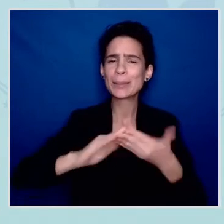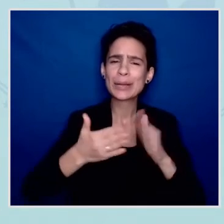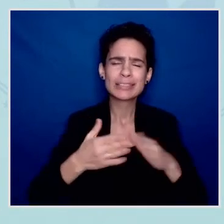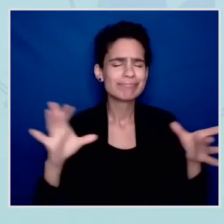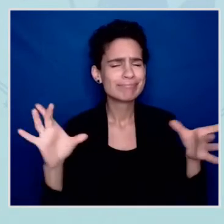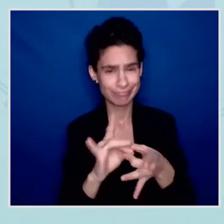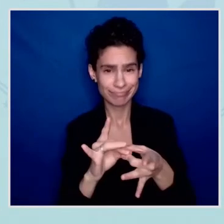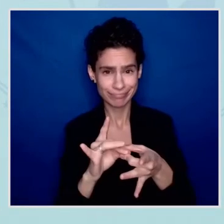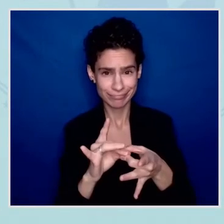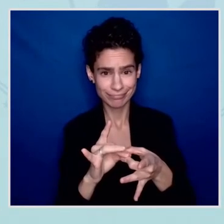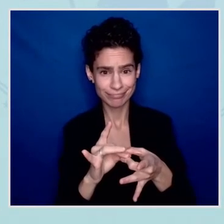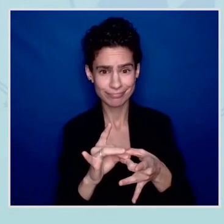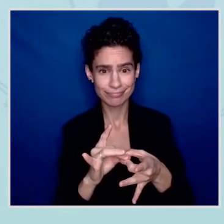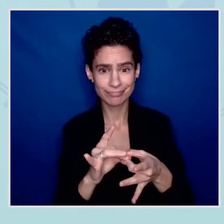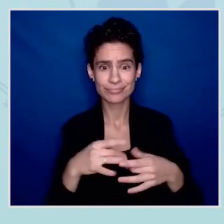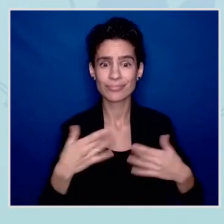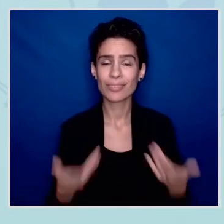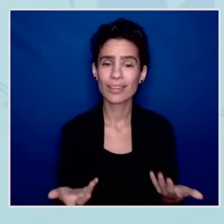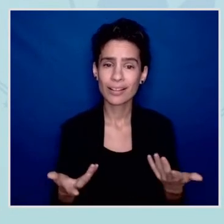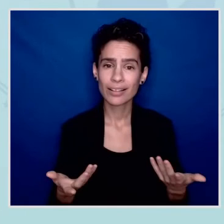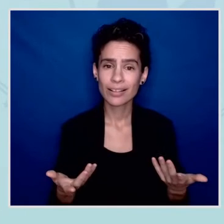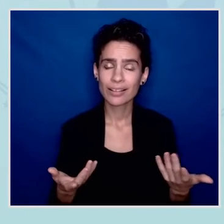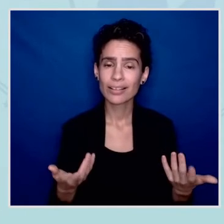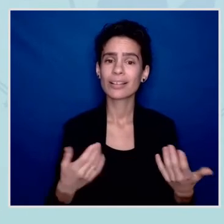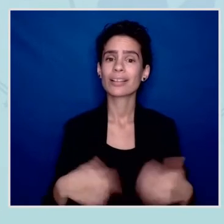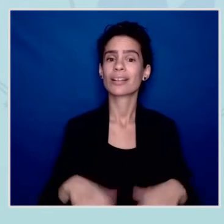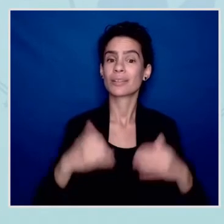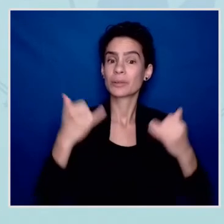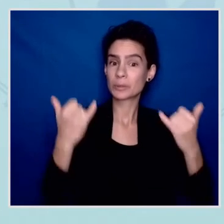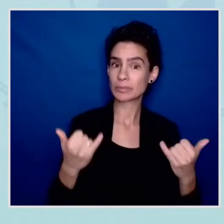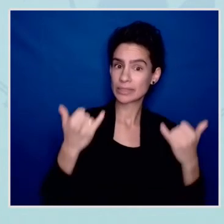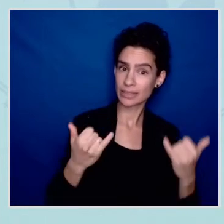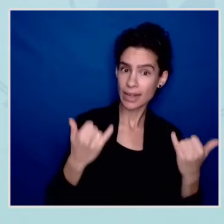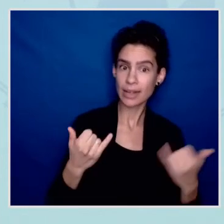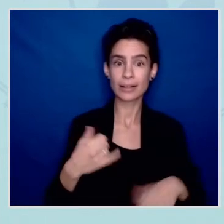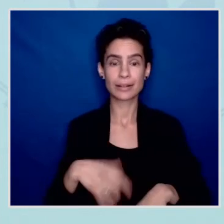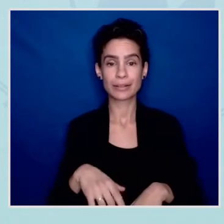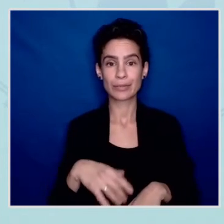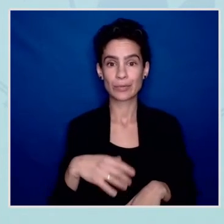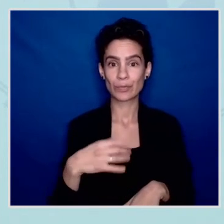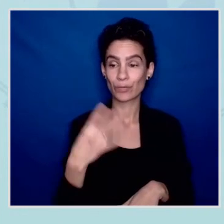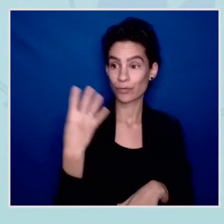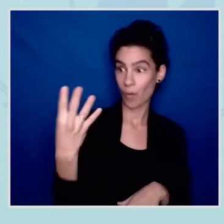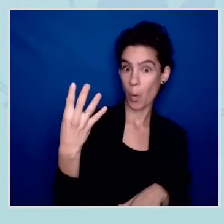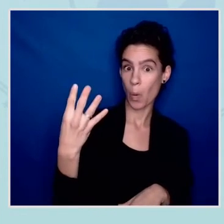MOM-AND-POP STORES ARE THE BACKBONE OF THE ECONOMY AND THEY ARE ALSO AS YOU ALL KNOW, THEY